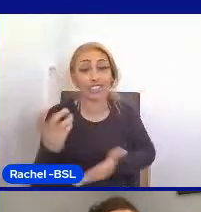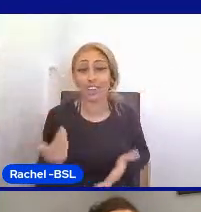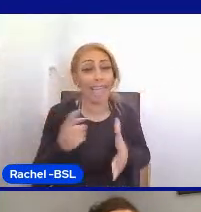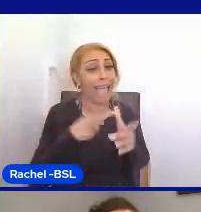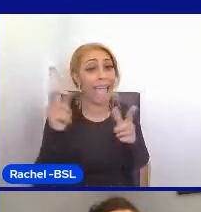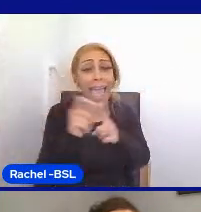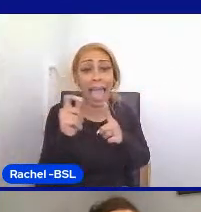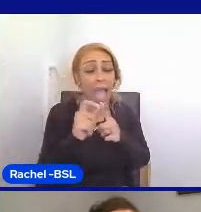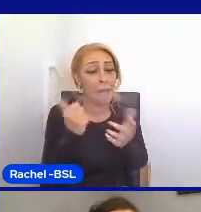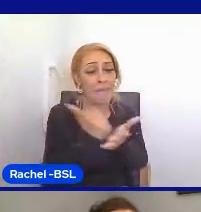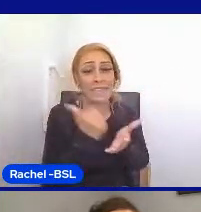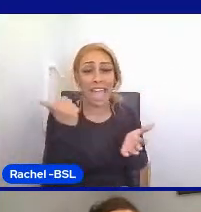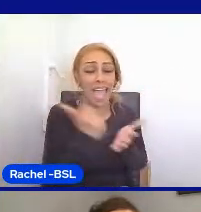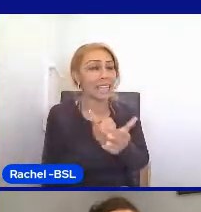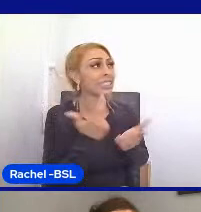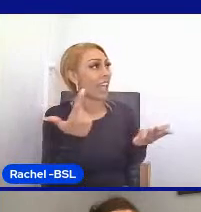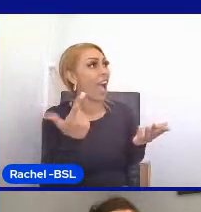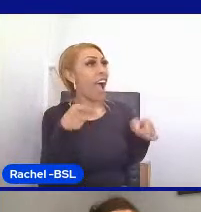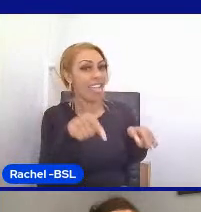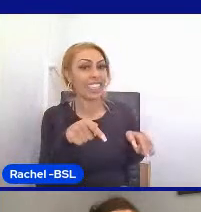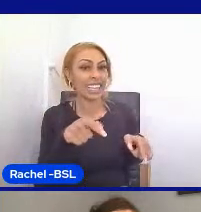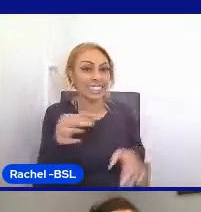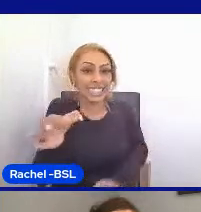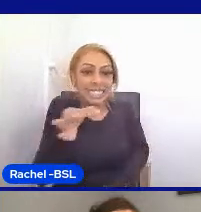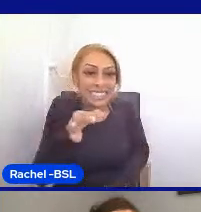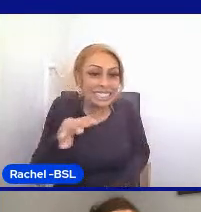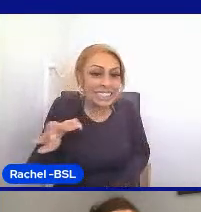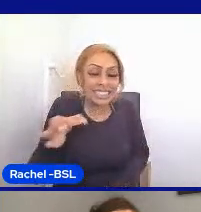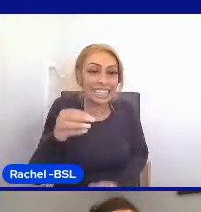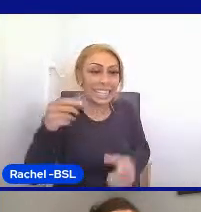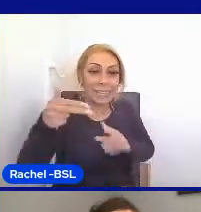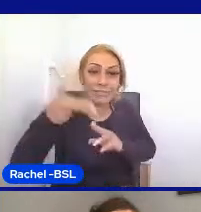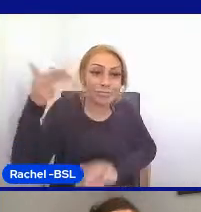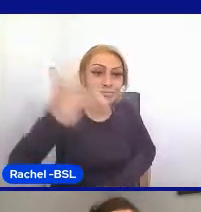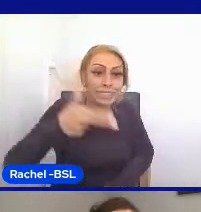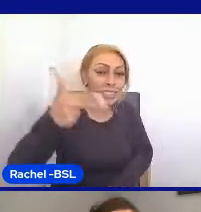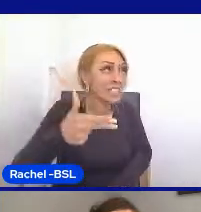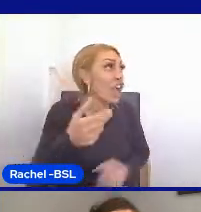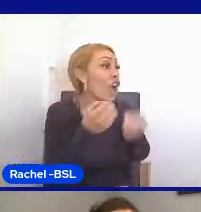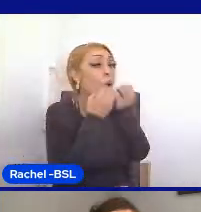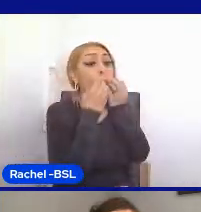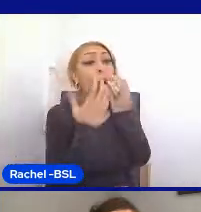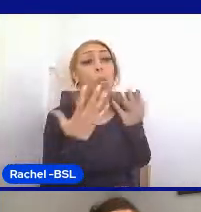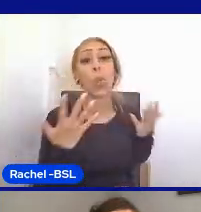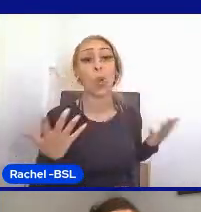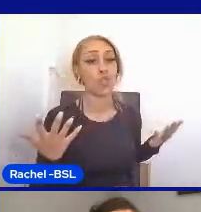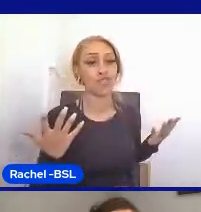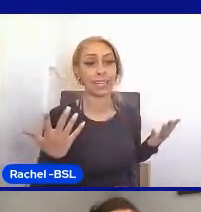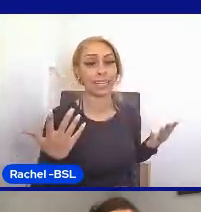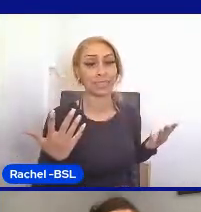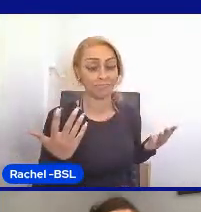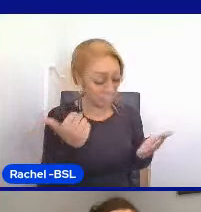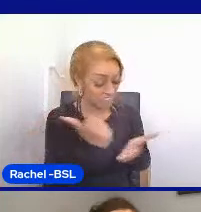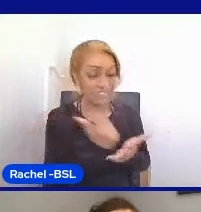are, and how far we have come. The app is fantastic, it also helps you understand and demystify the city centre of